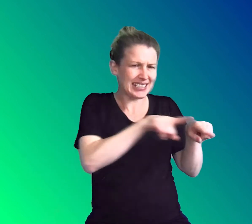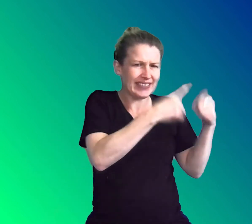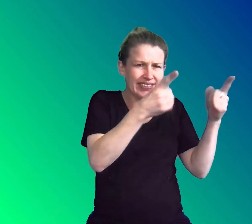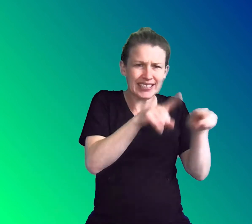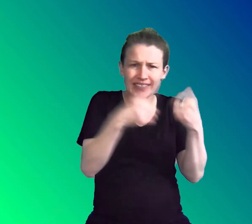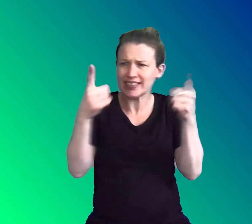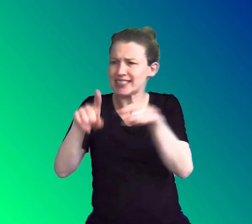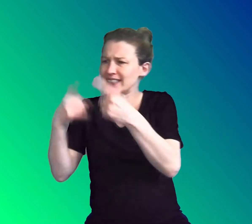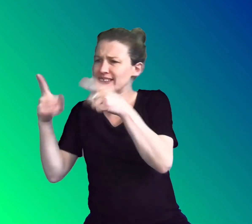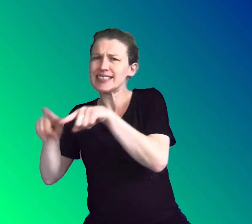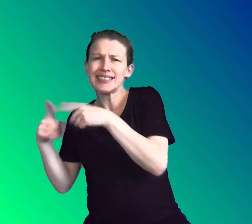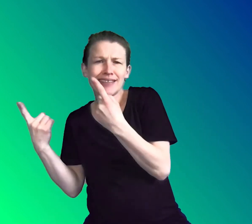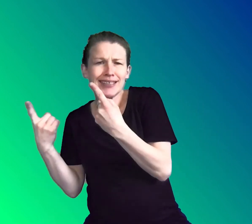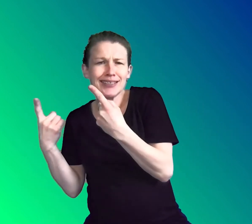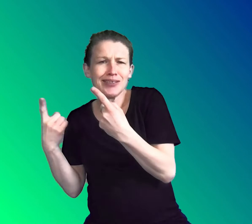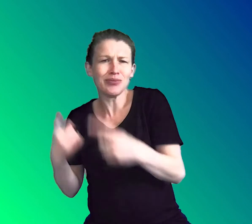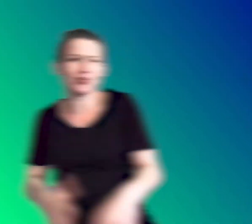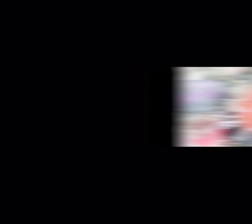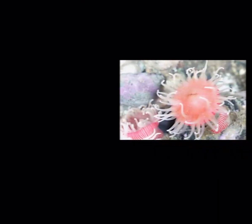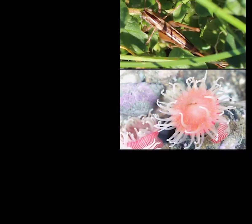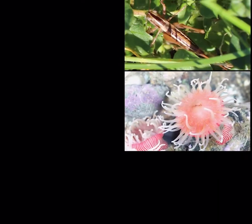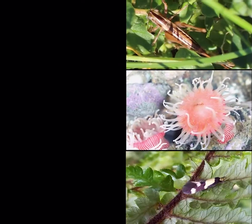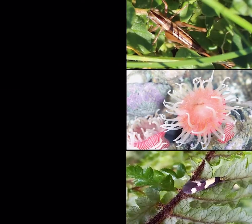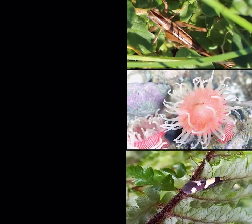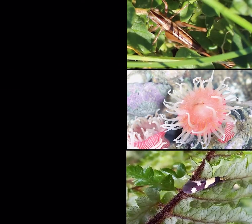a range of living things